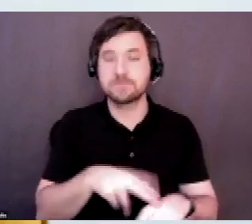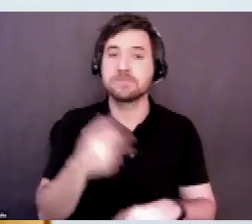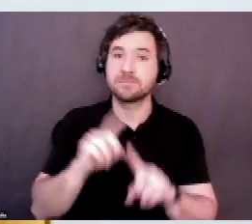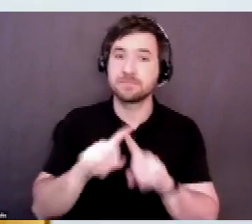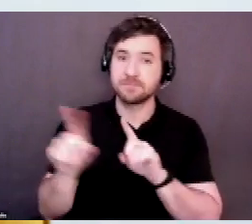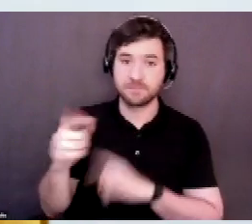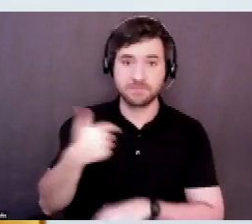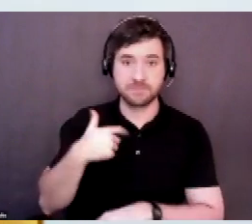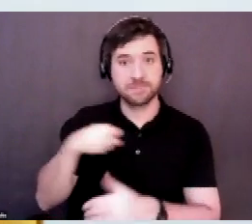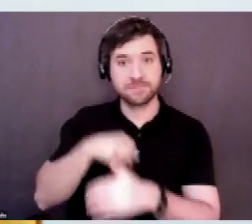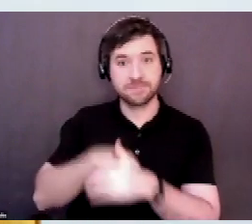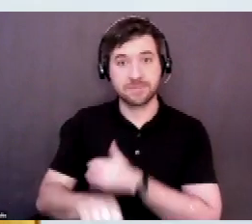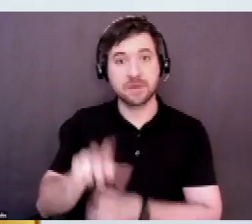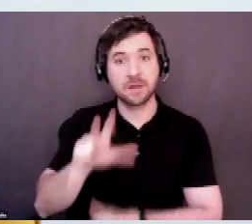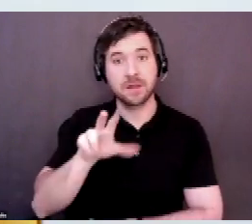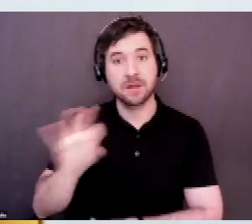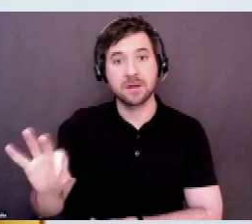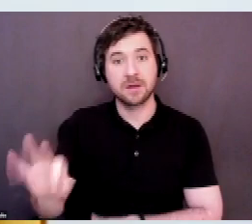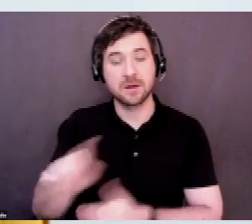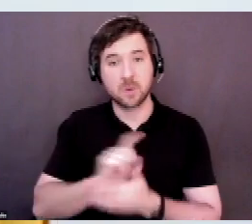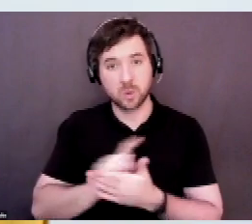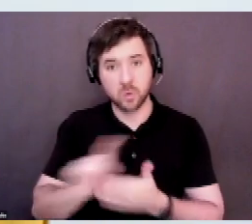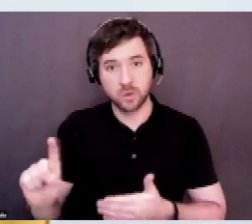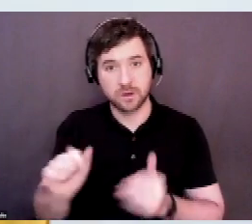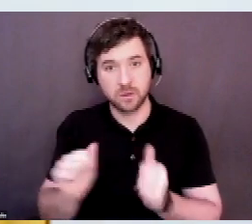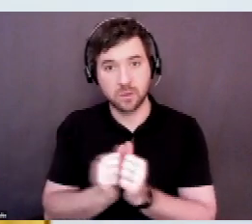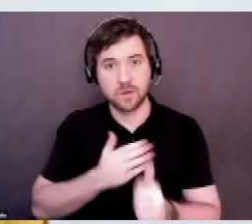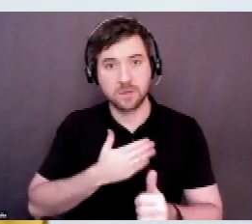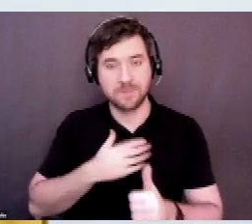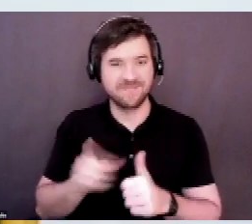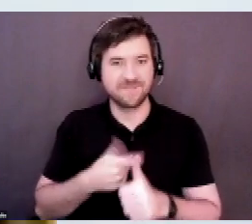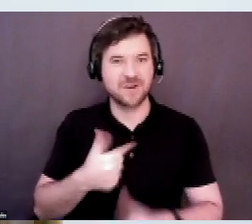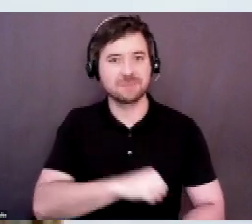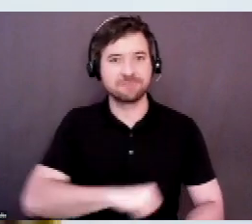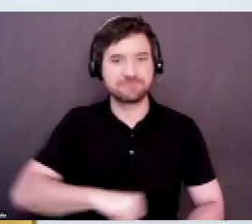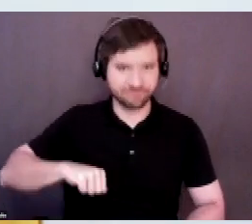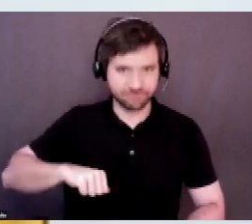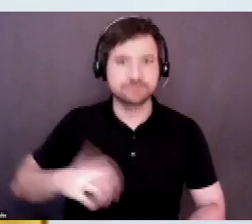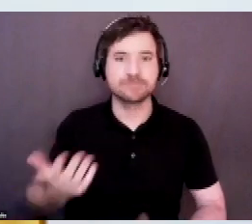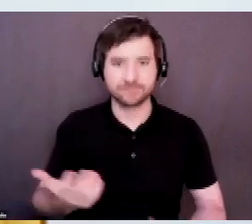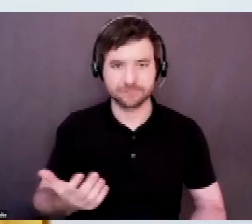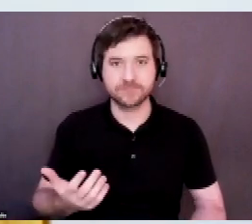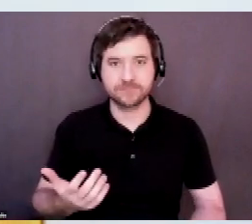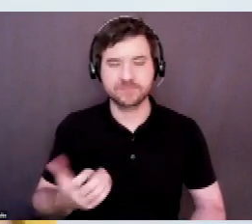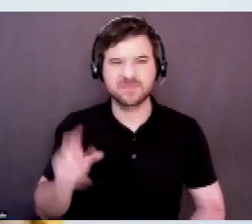with my first and it was a C section, as Nicole may have alluded or she